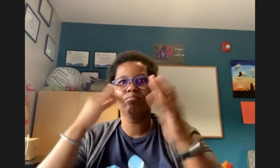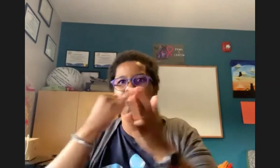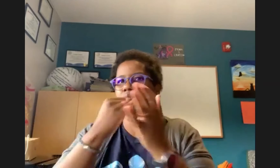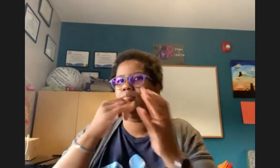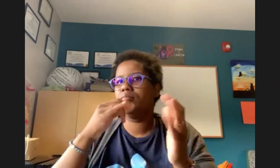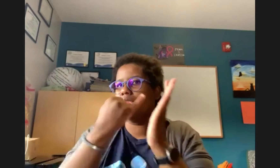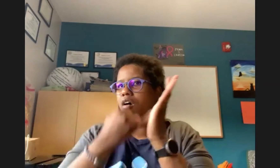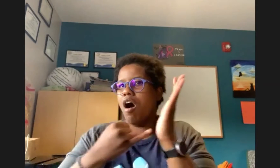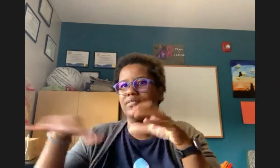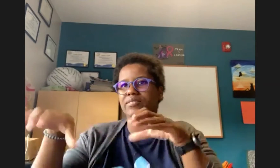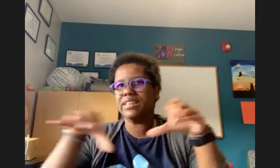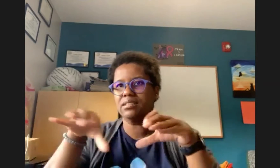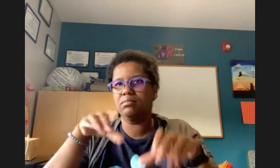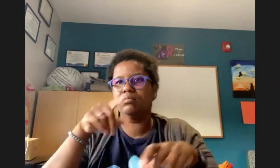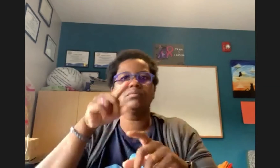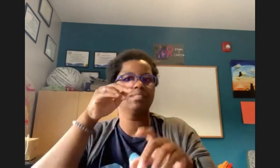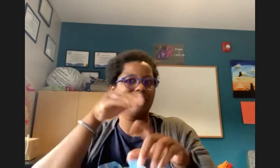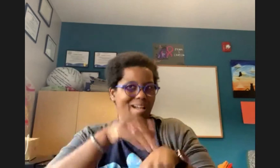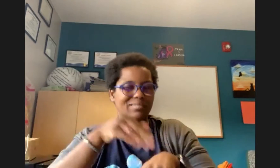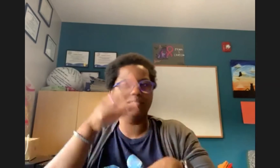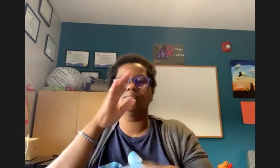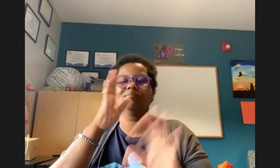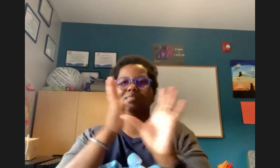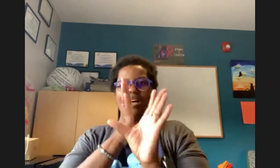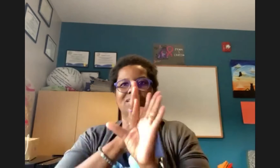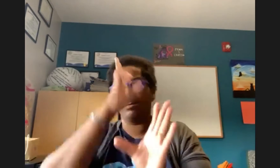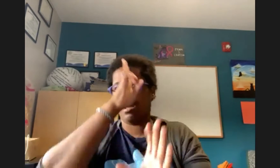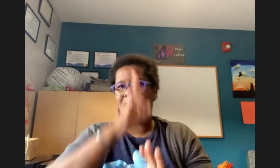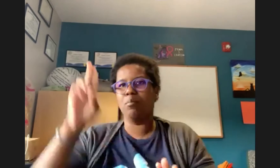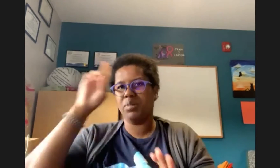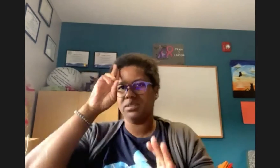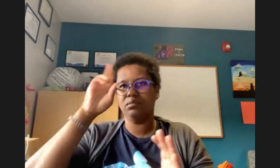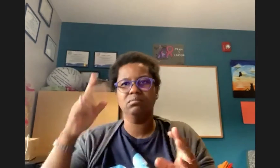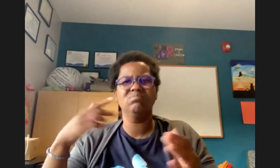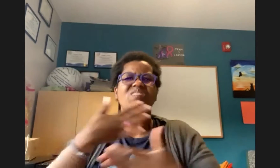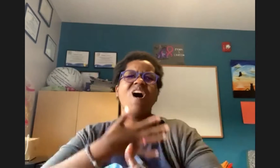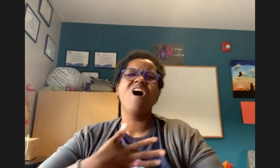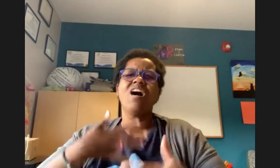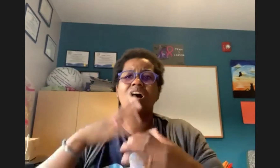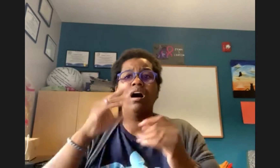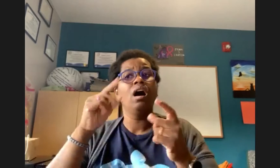Which means I can teach art, and I went and taught in the hospital.